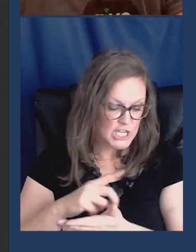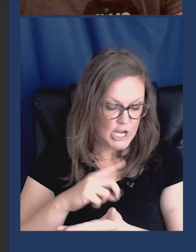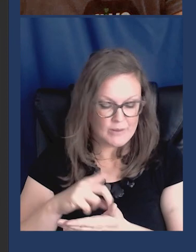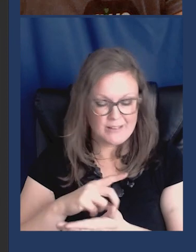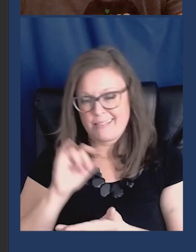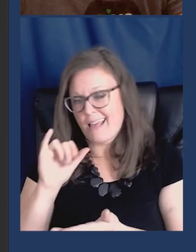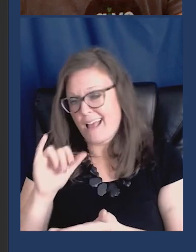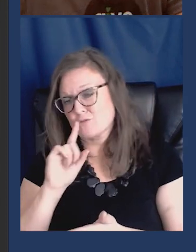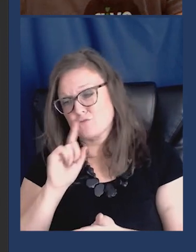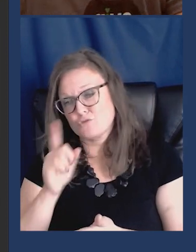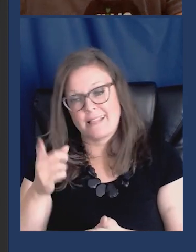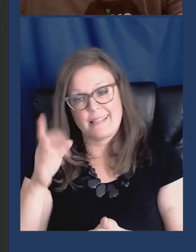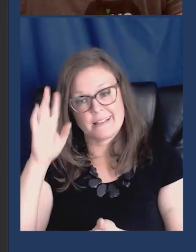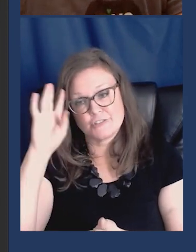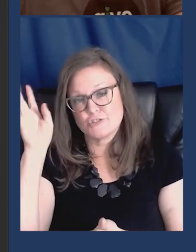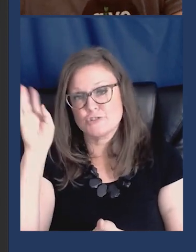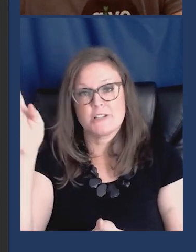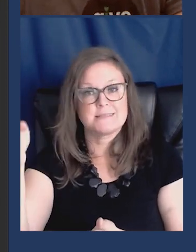to send up associated with this event.